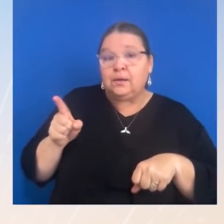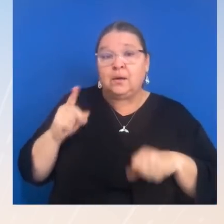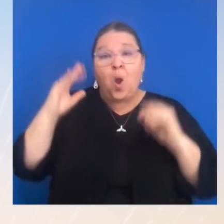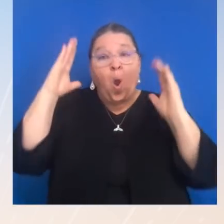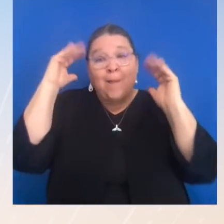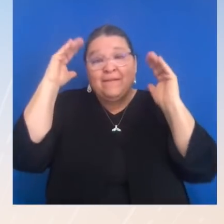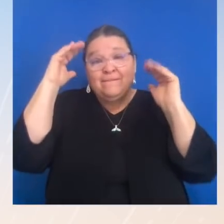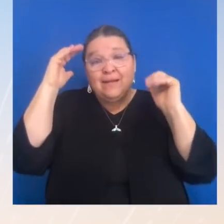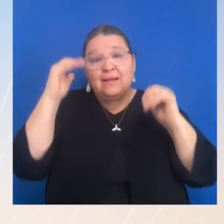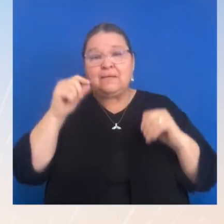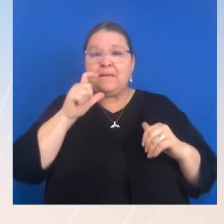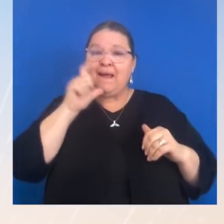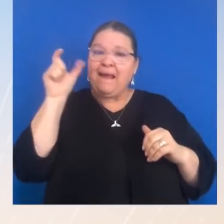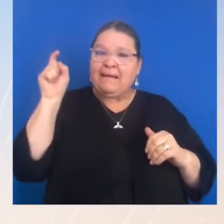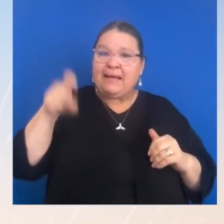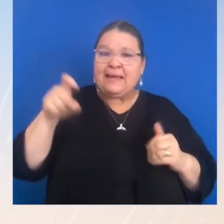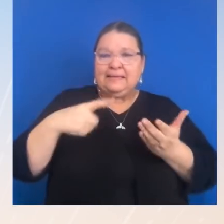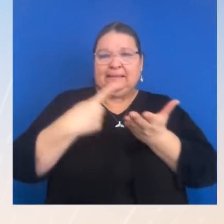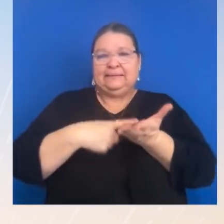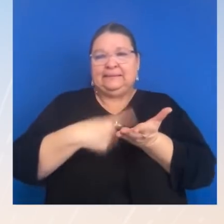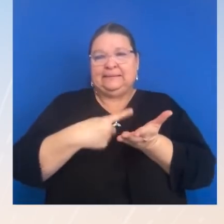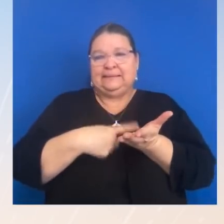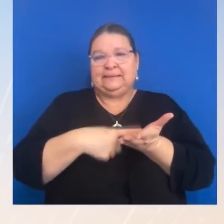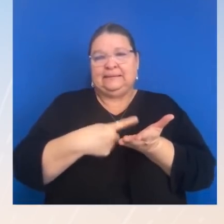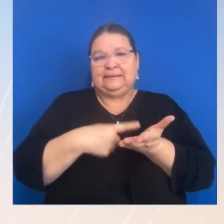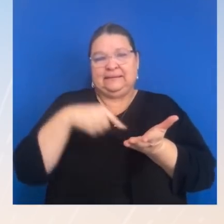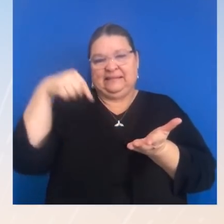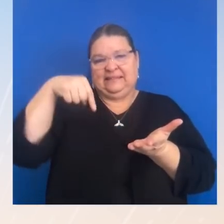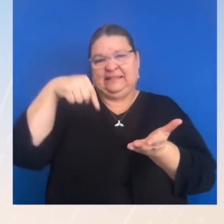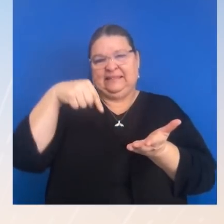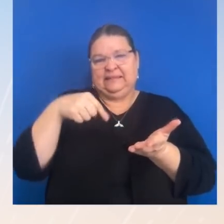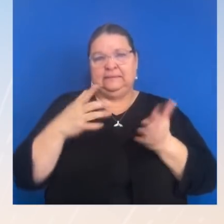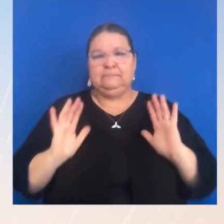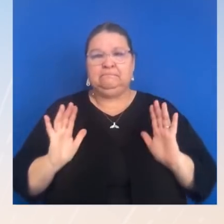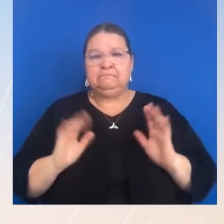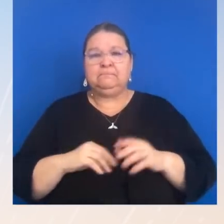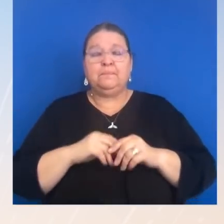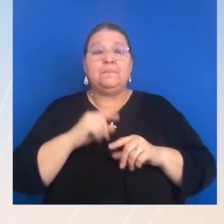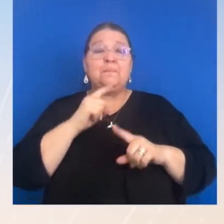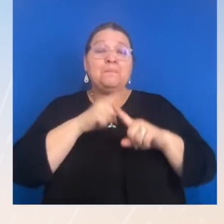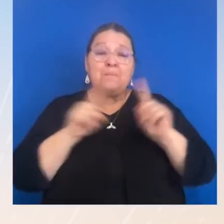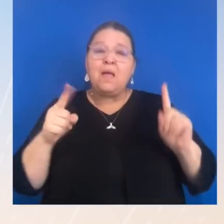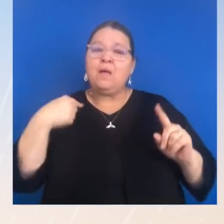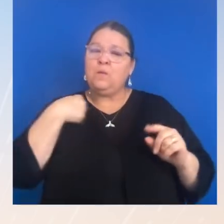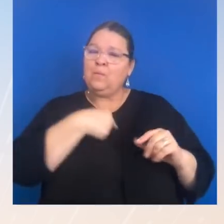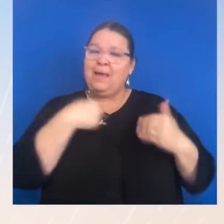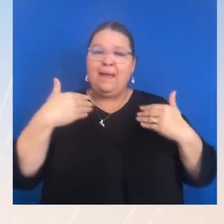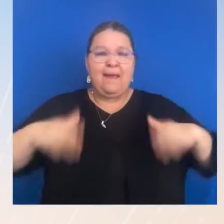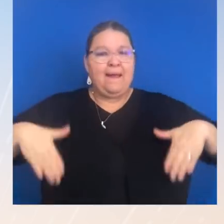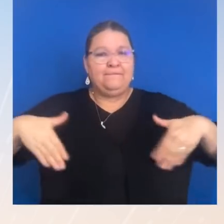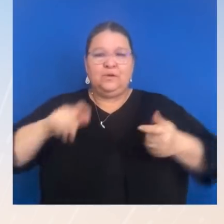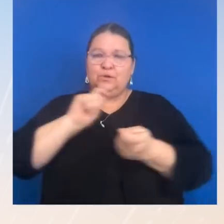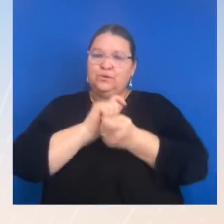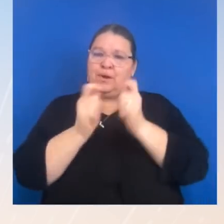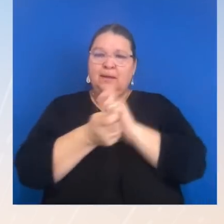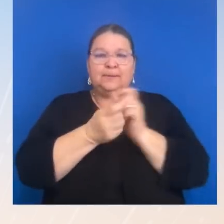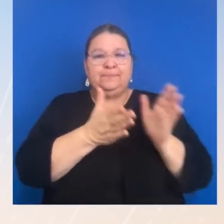have not changed their assessment about their plans to send U.S. troops in. The Press: Would President Biden let a chemical weapons attack in Ukraine